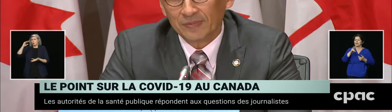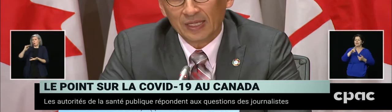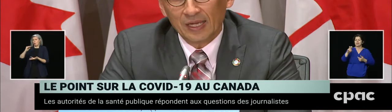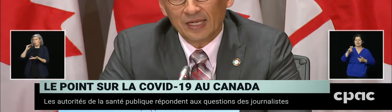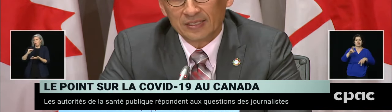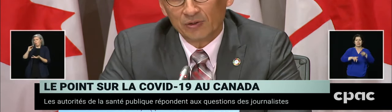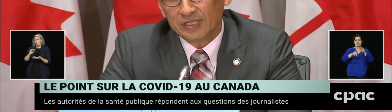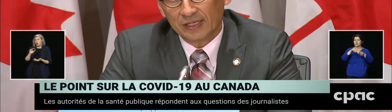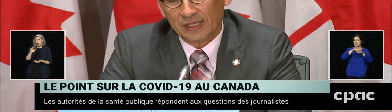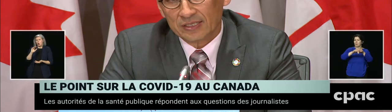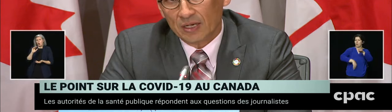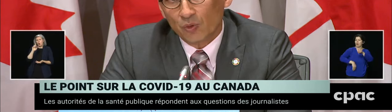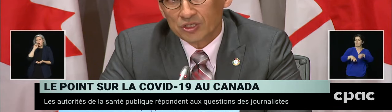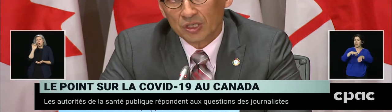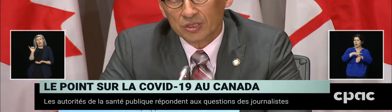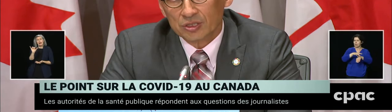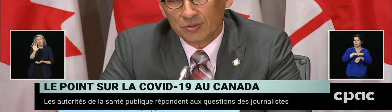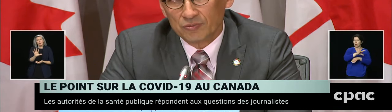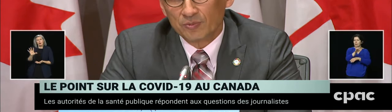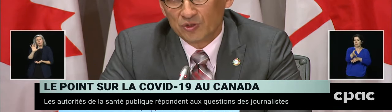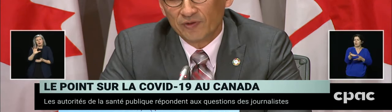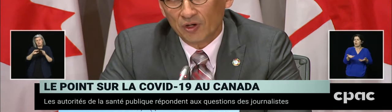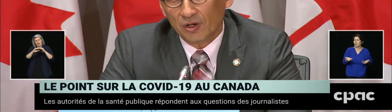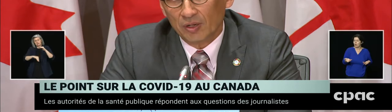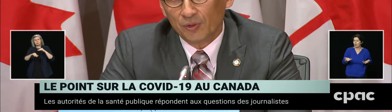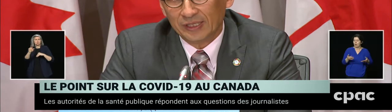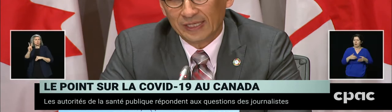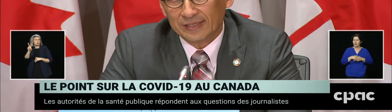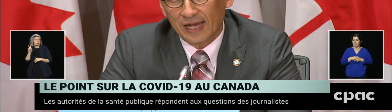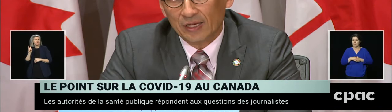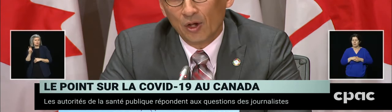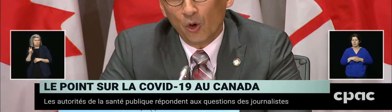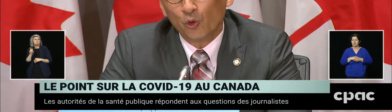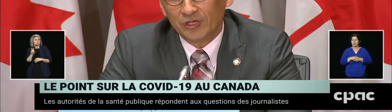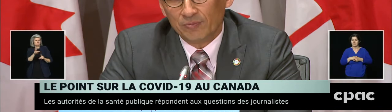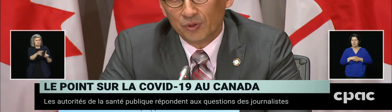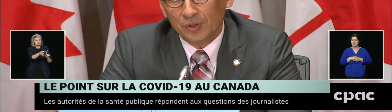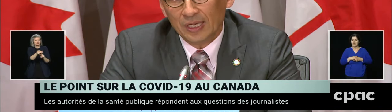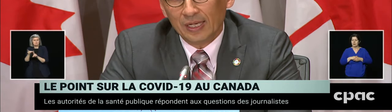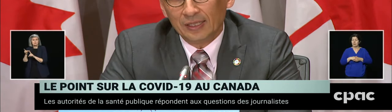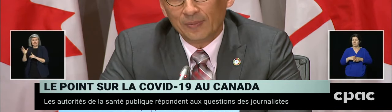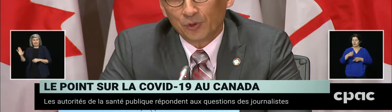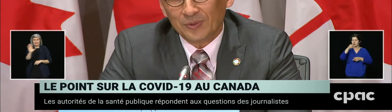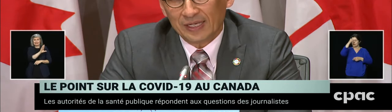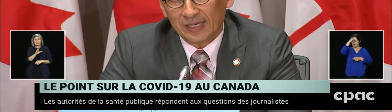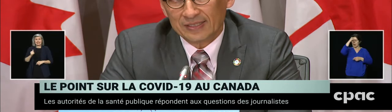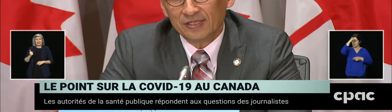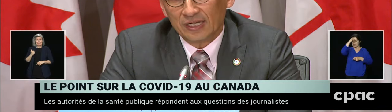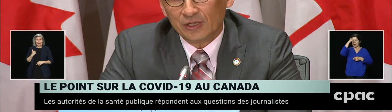I THINK WE HAD ABOUT 100 -- FEWER THAN 200 REPORTED CASES THROUGHOUT THE COUNTRY.